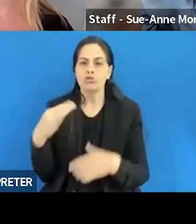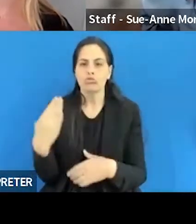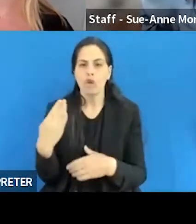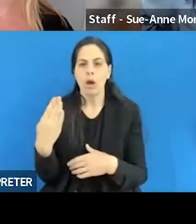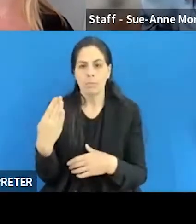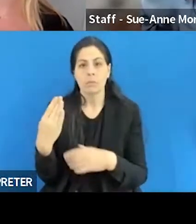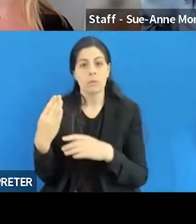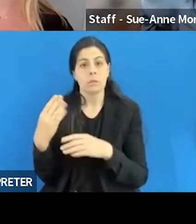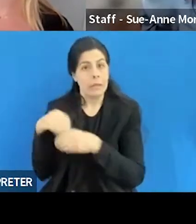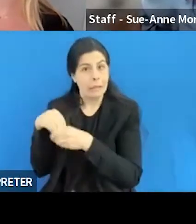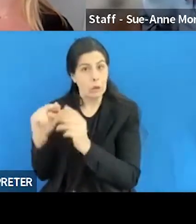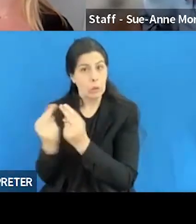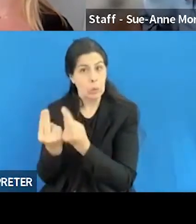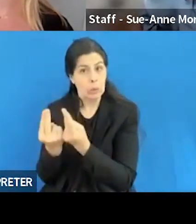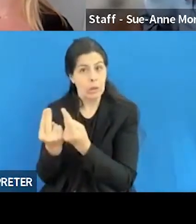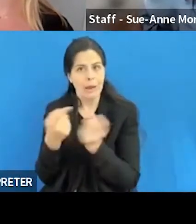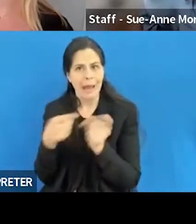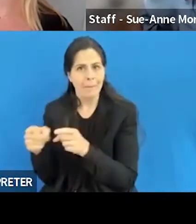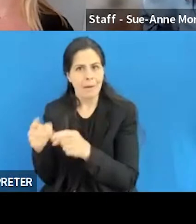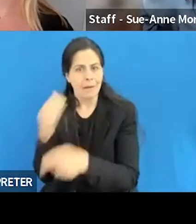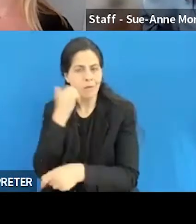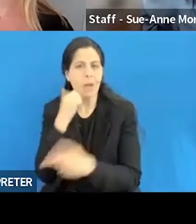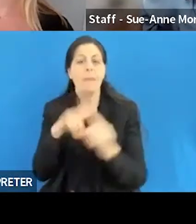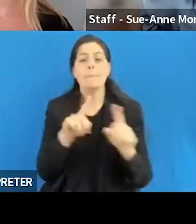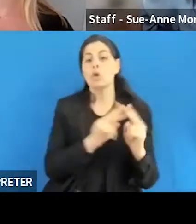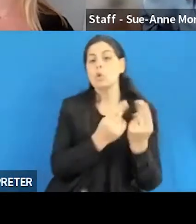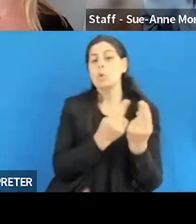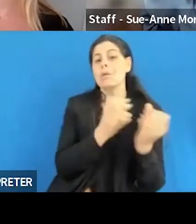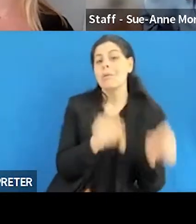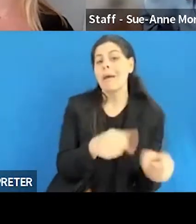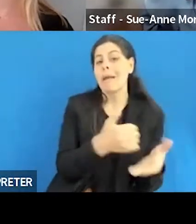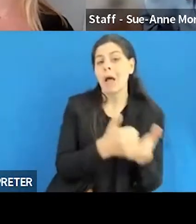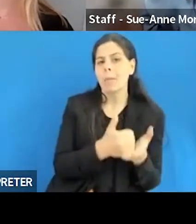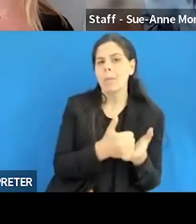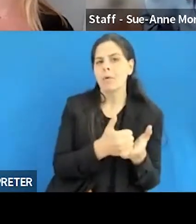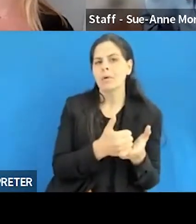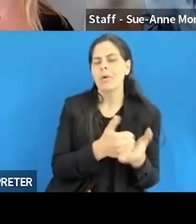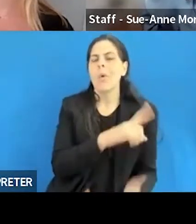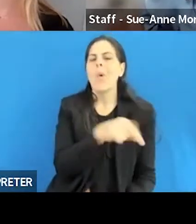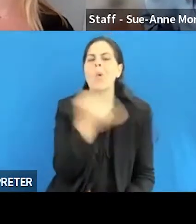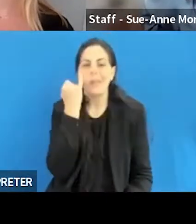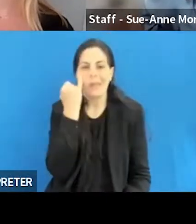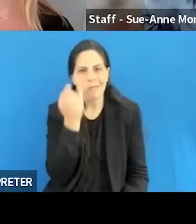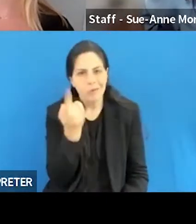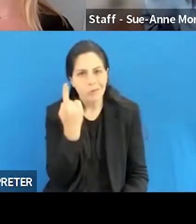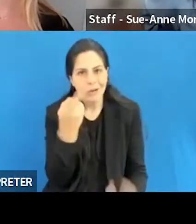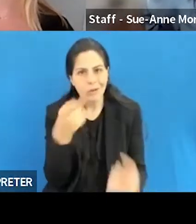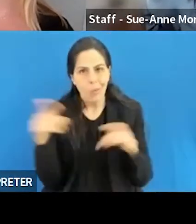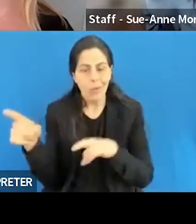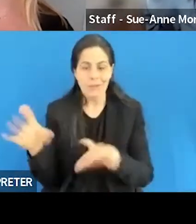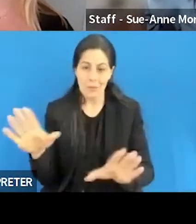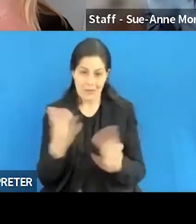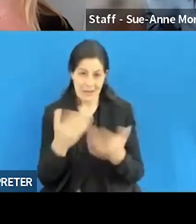is if they know something's going on. So what a great example. And you heard it all from Matt who's not paid to be here. I'm not.